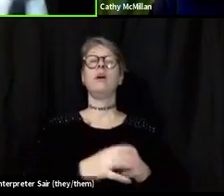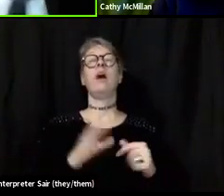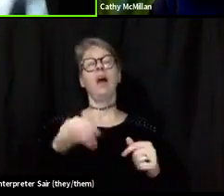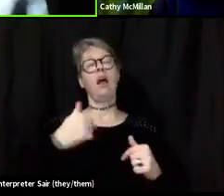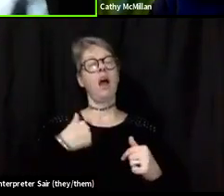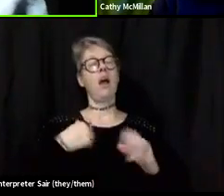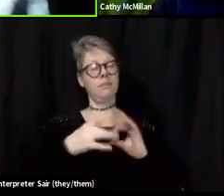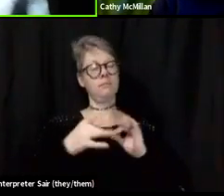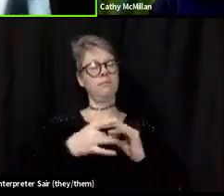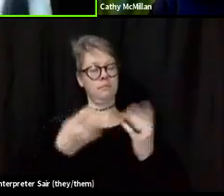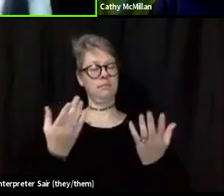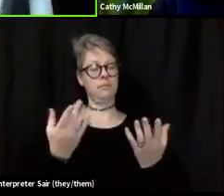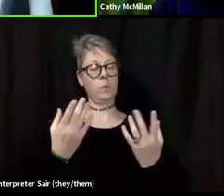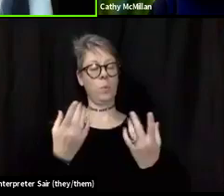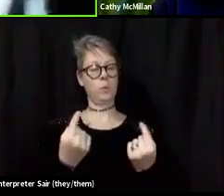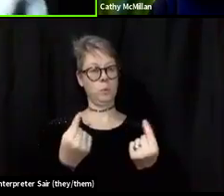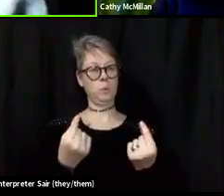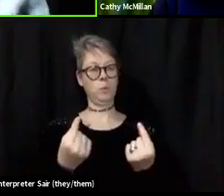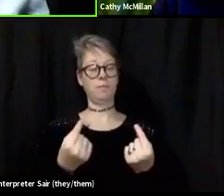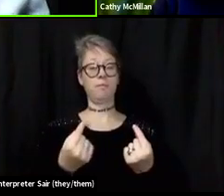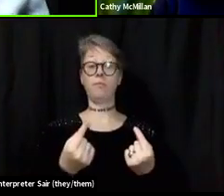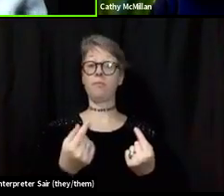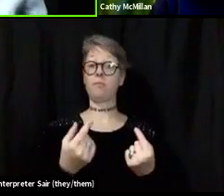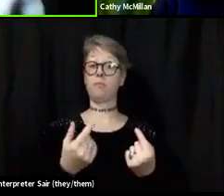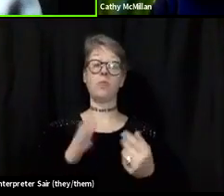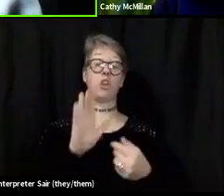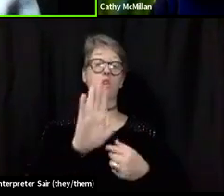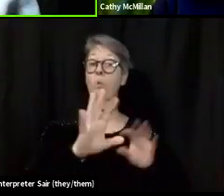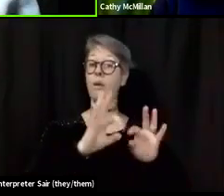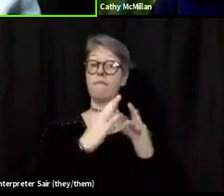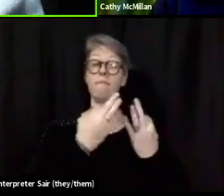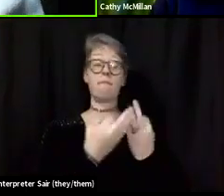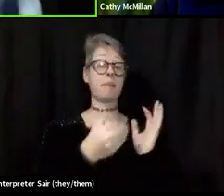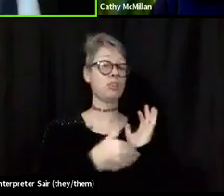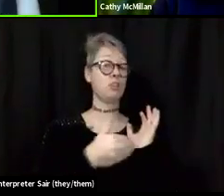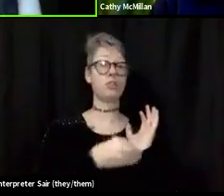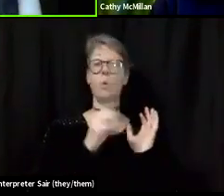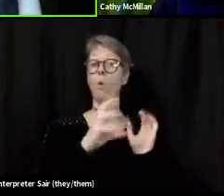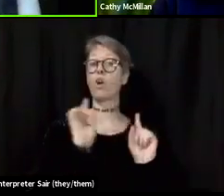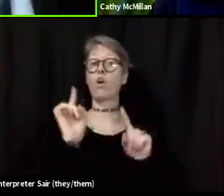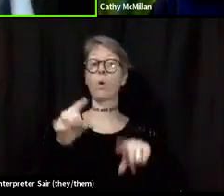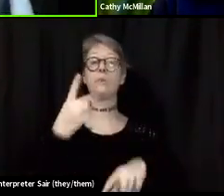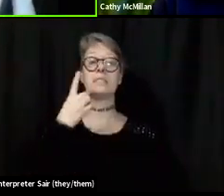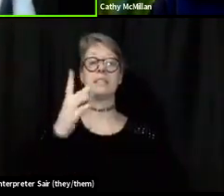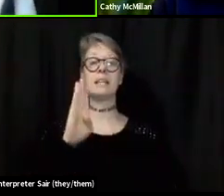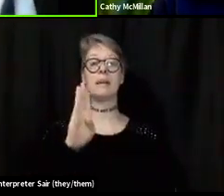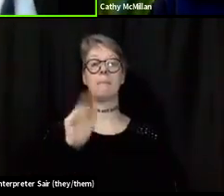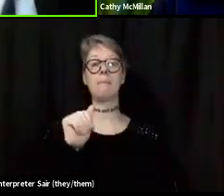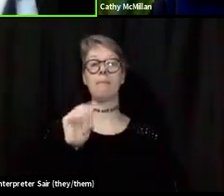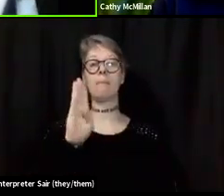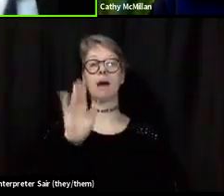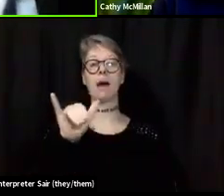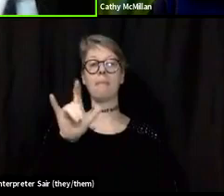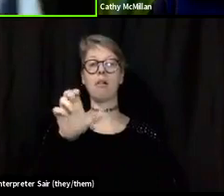your doctor. Yet you have to go to your doctor first. And this is what a lot of the lot of folks do first, and this is what I do tell People for us to as whatever Data you have whatever Data you have are going babylon